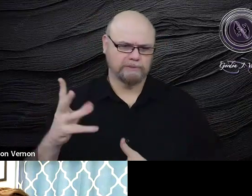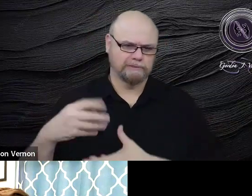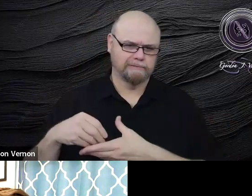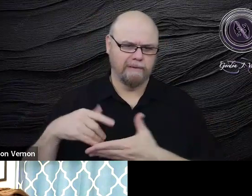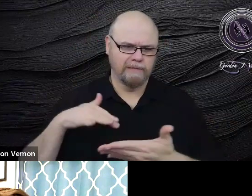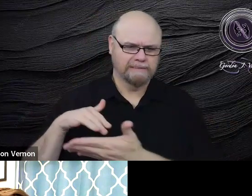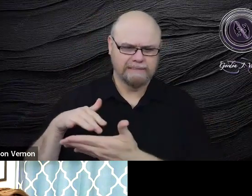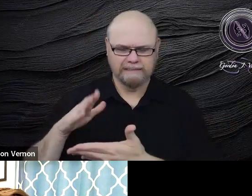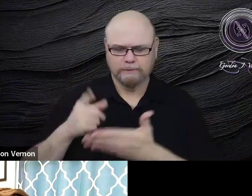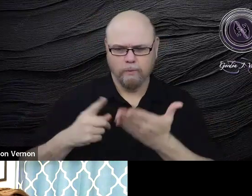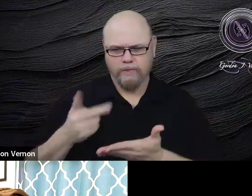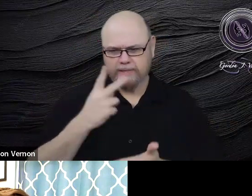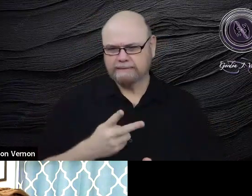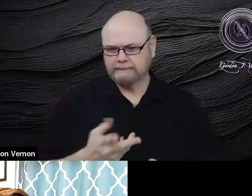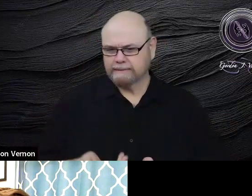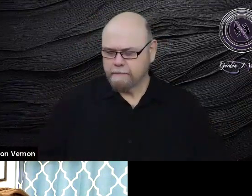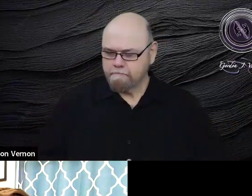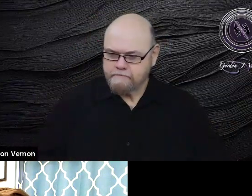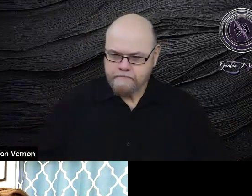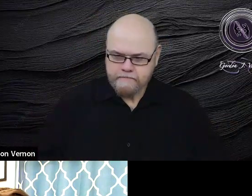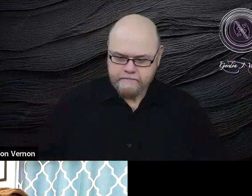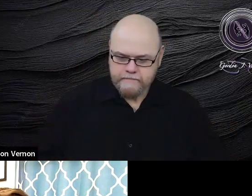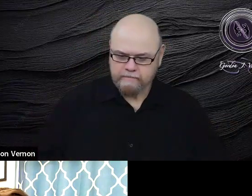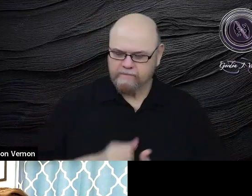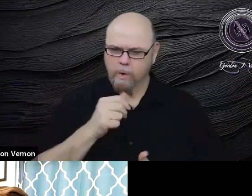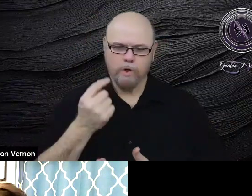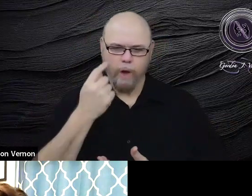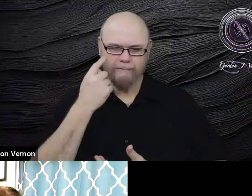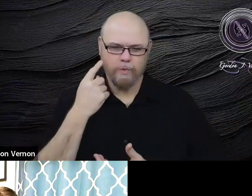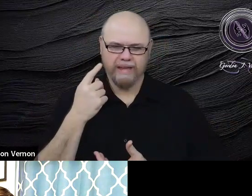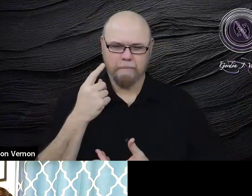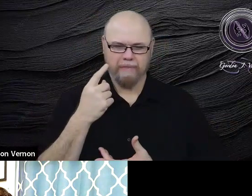look like, so here's an example from one recording of just one